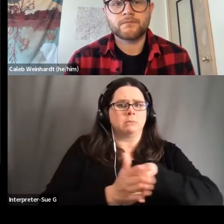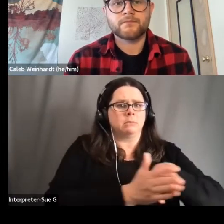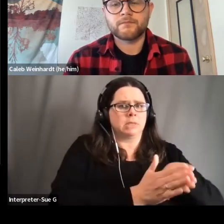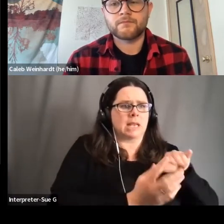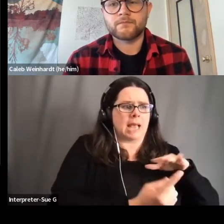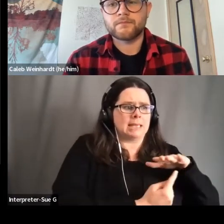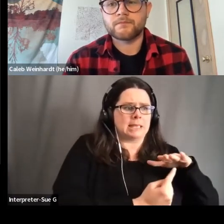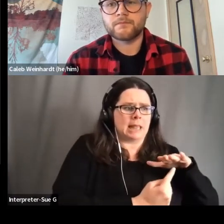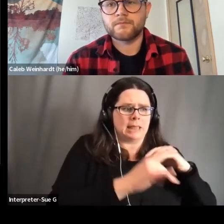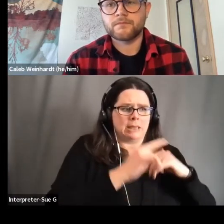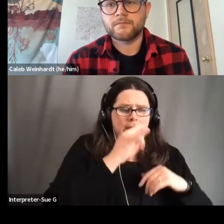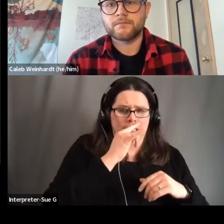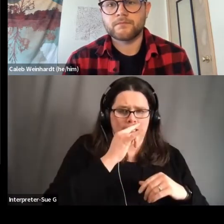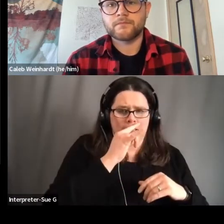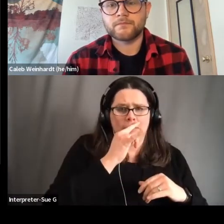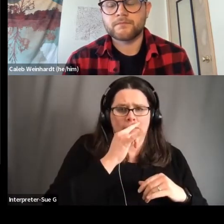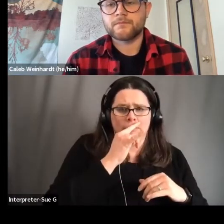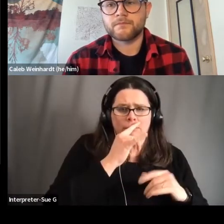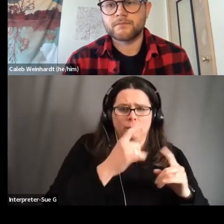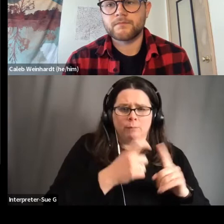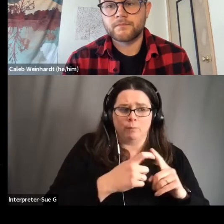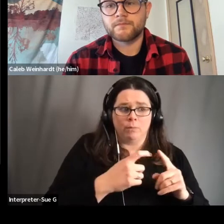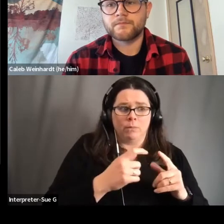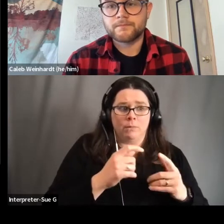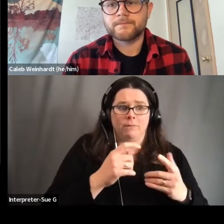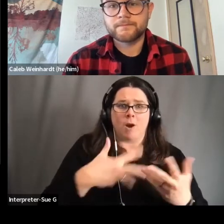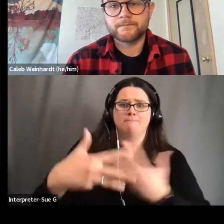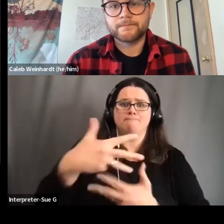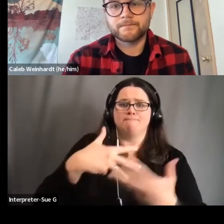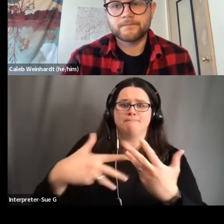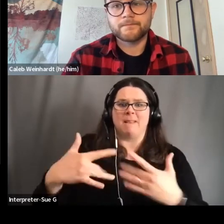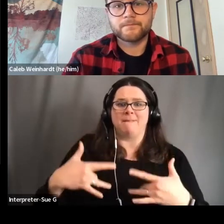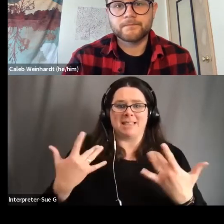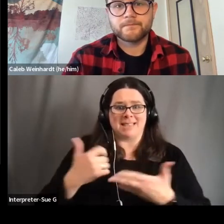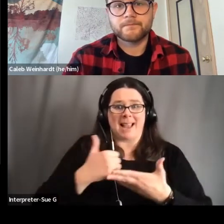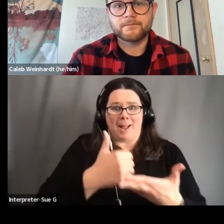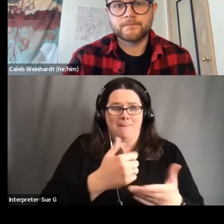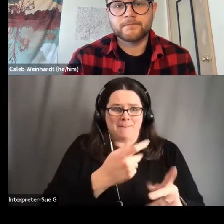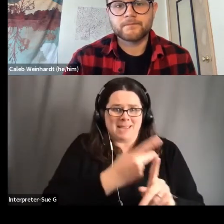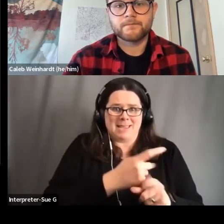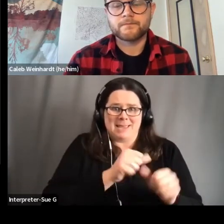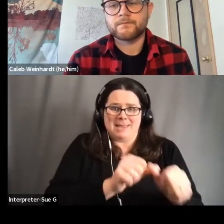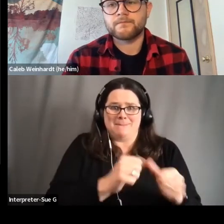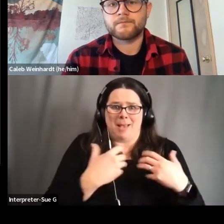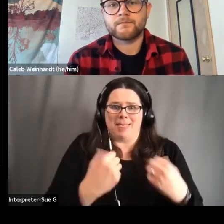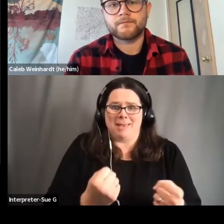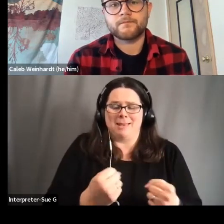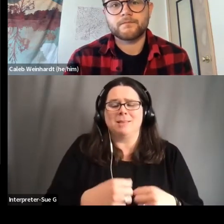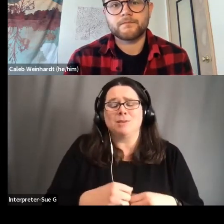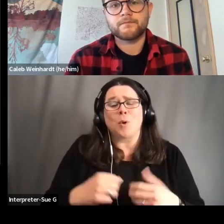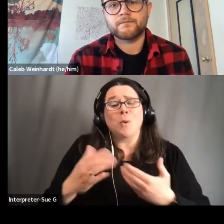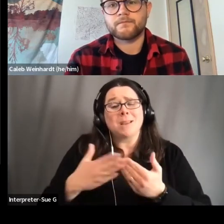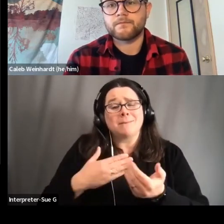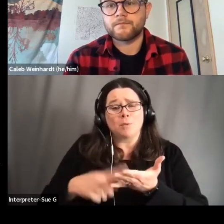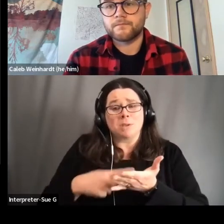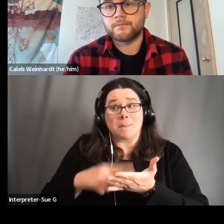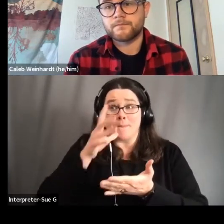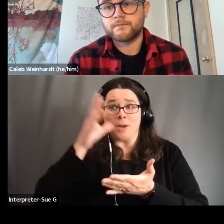from the events that help keep them healthy and whole. So again, well-meaning parents will do things